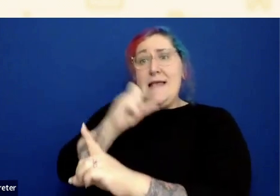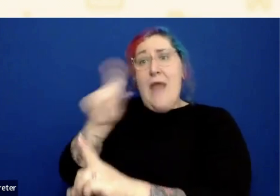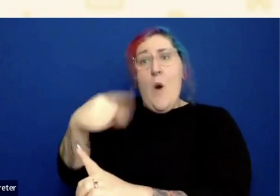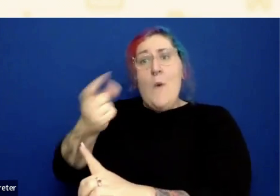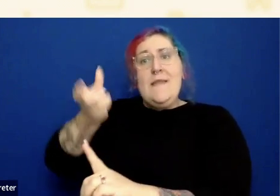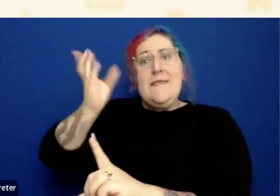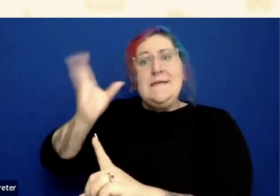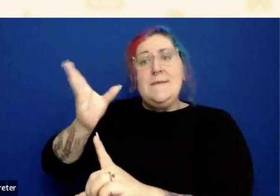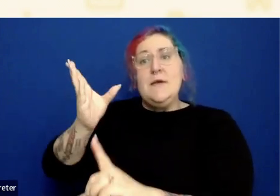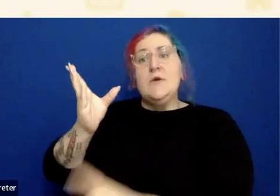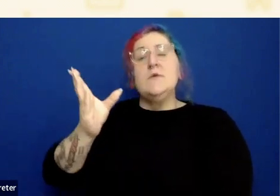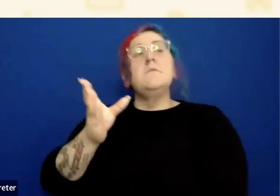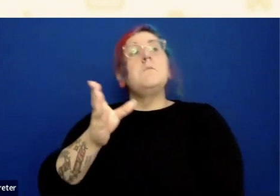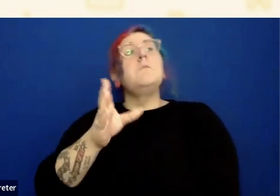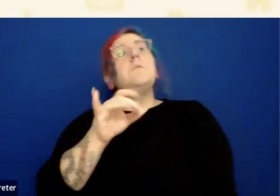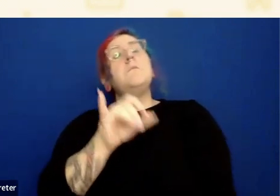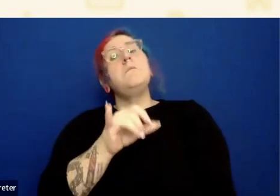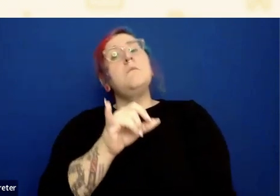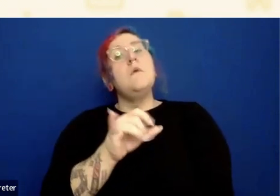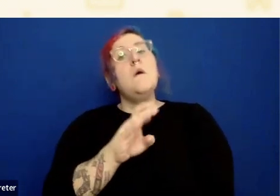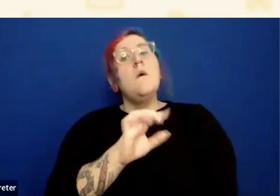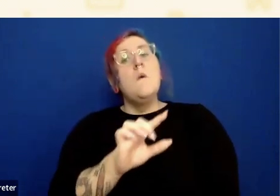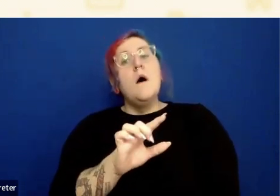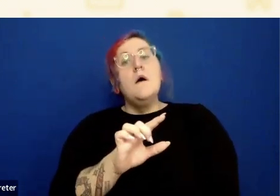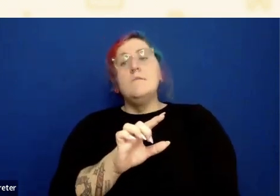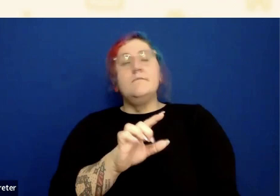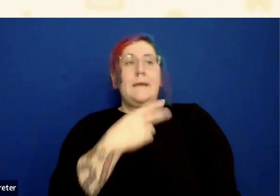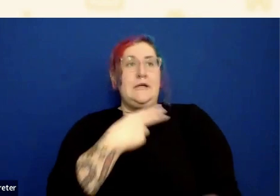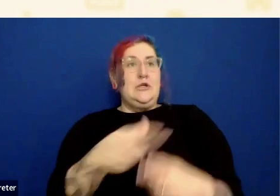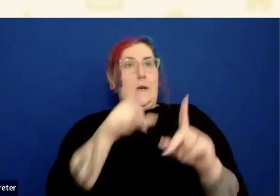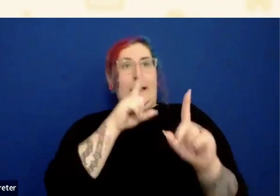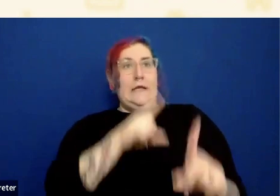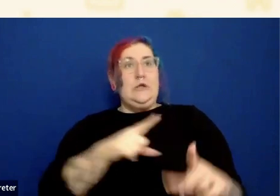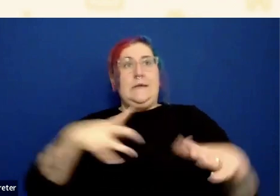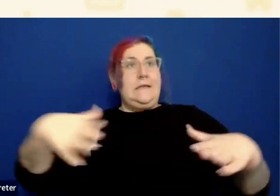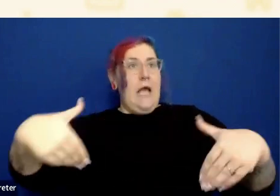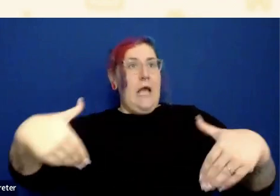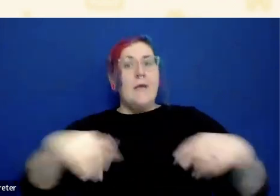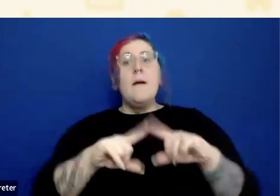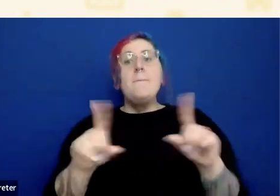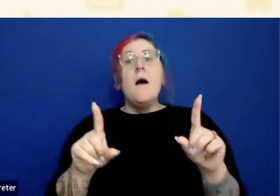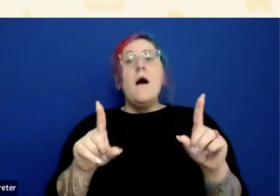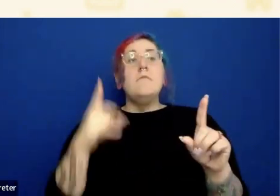So the short answer is no, not yet. But that's just because the foundation,